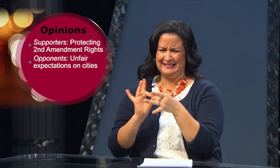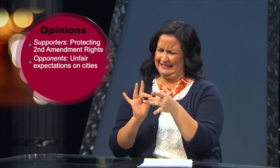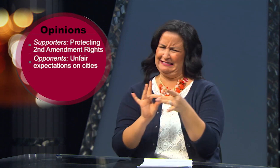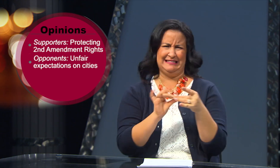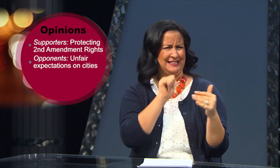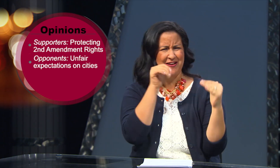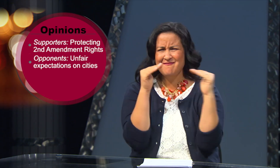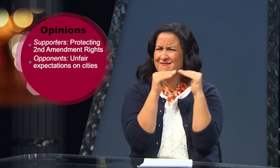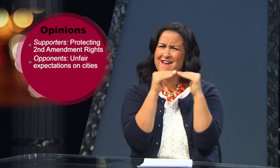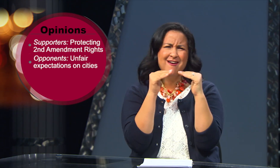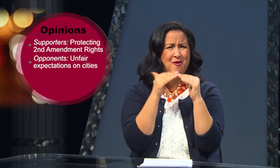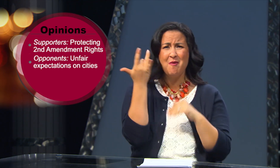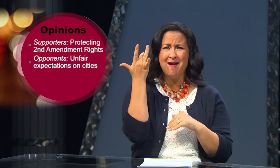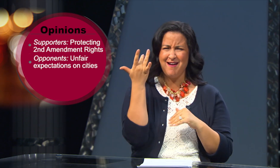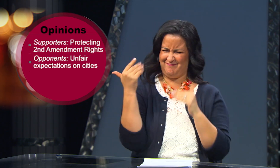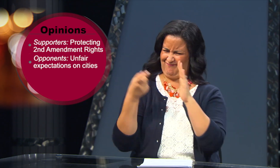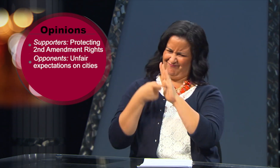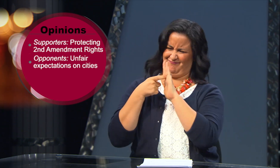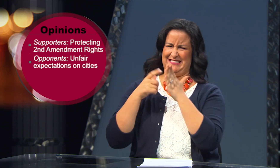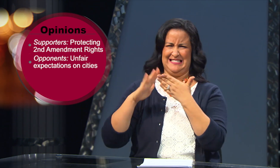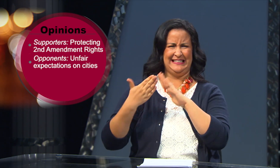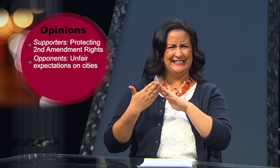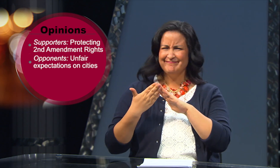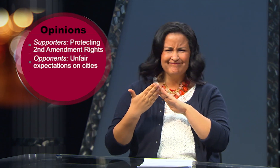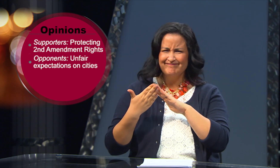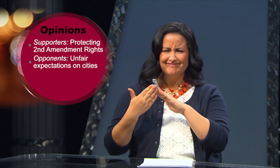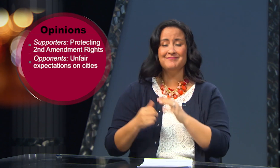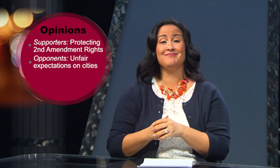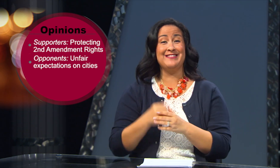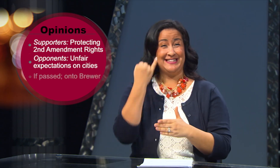ITS UNFAIR REQUIREMENTS ON CITIES.